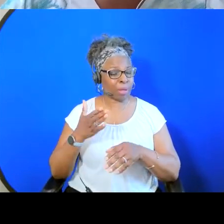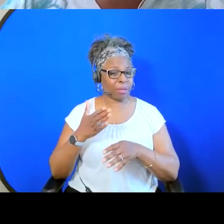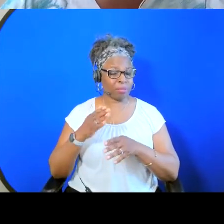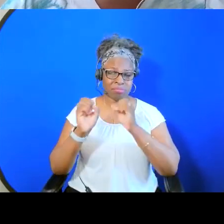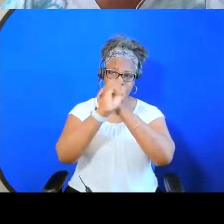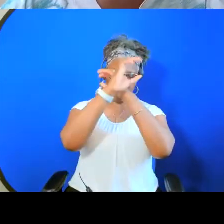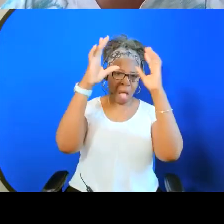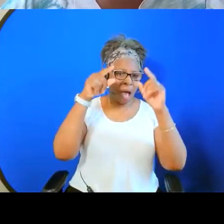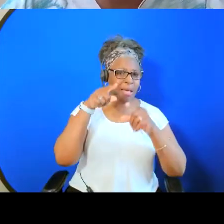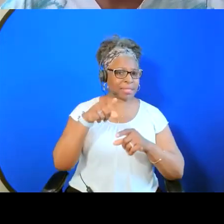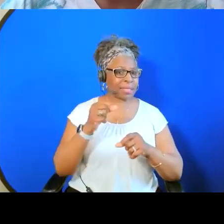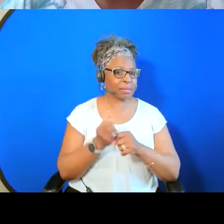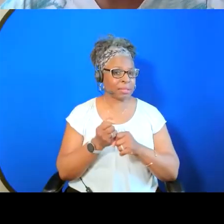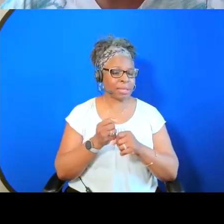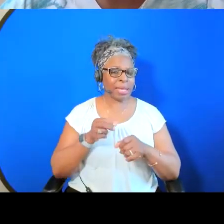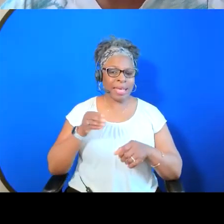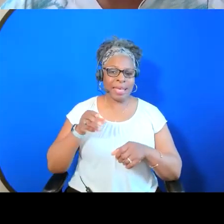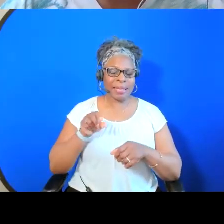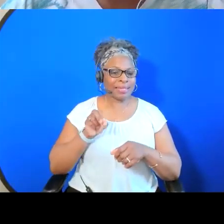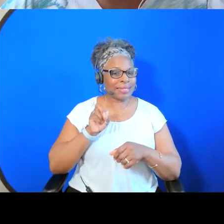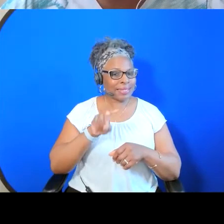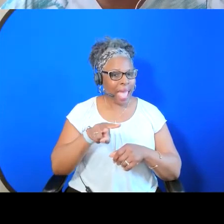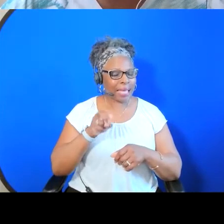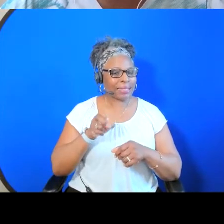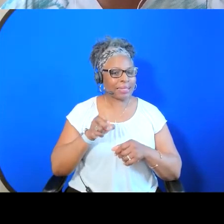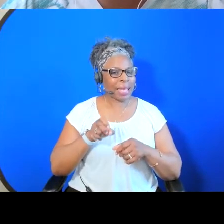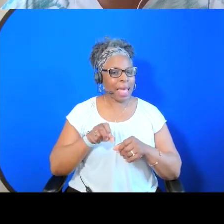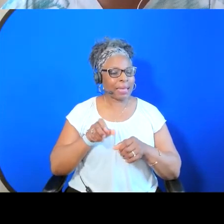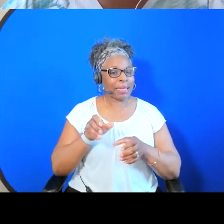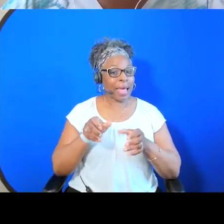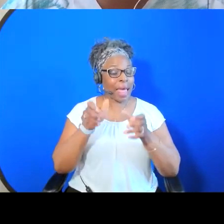snakes and ladders, and we looked at how we can actually achieve aim